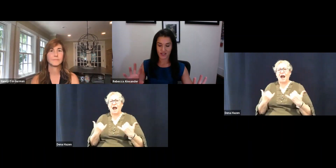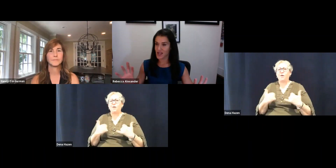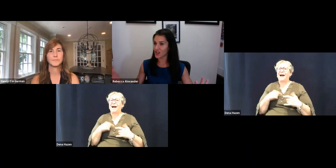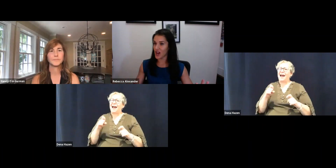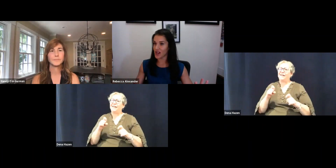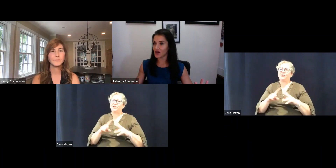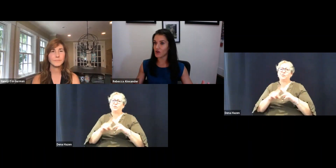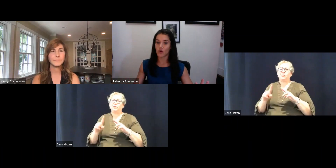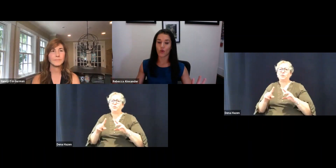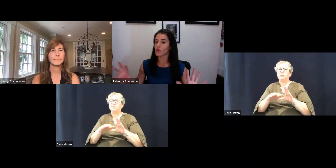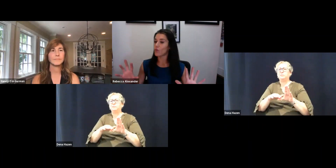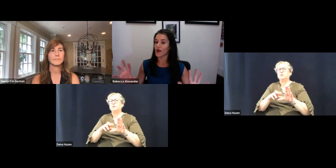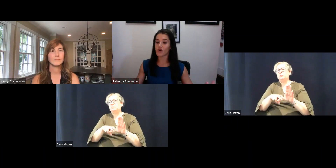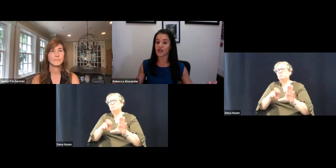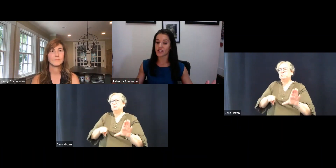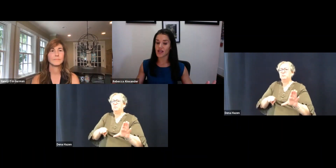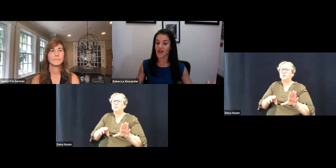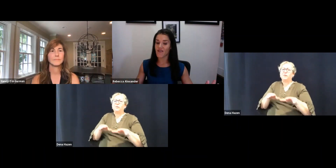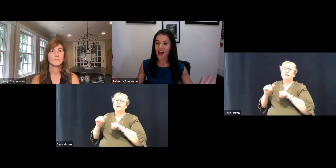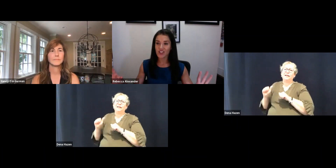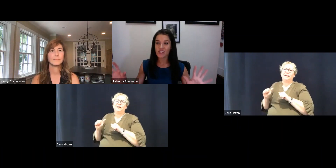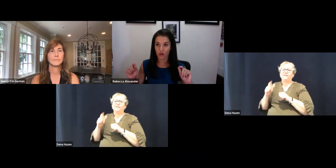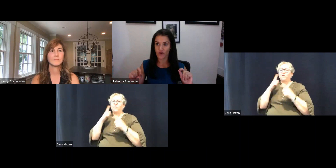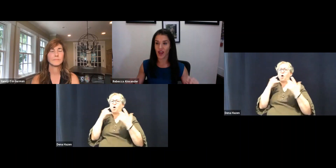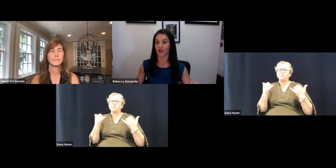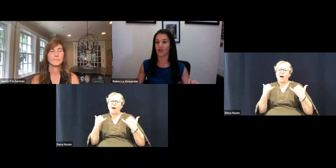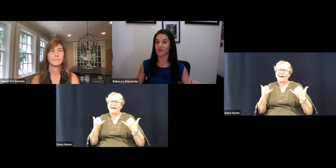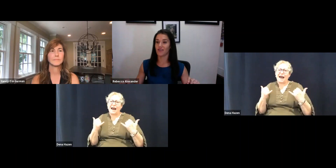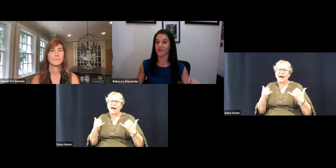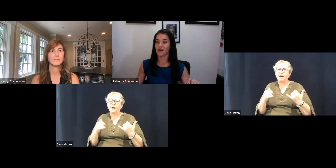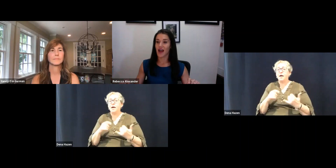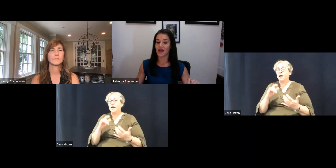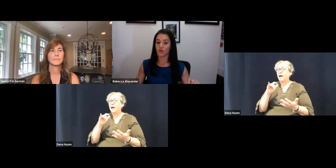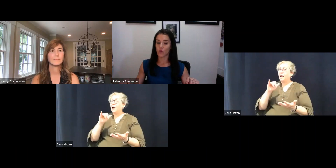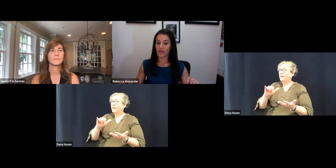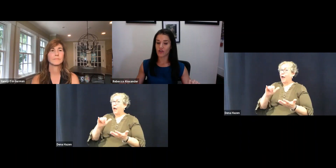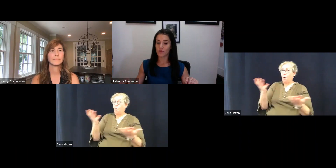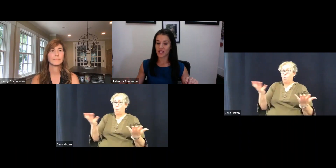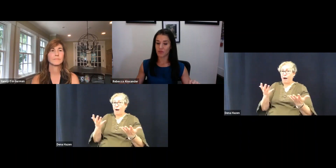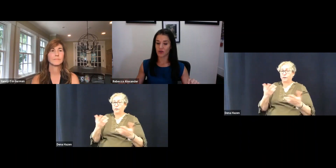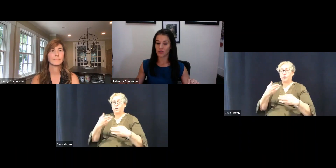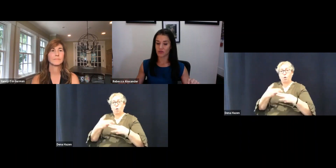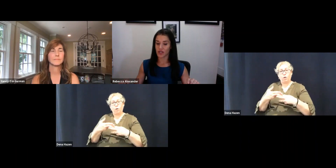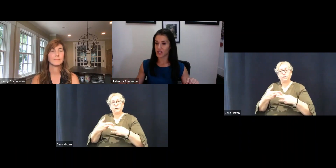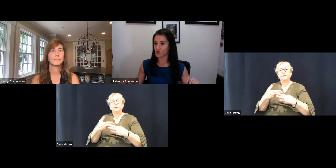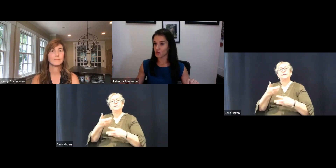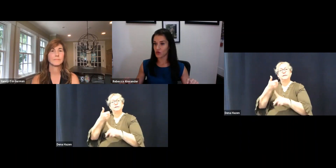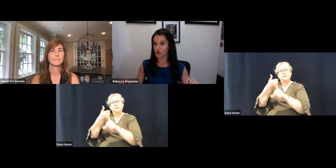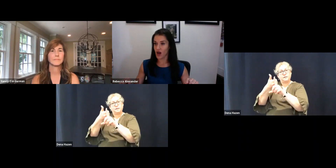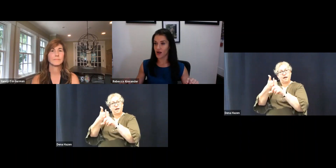to say good night, or whatever it is, and that's self care. And whether people think it's rude or not,